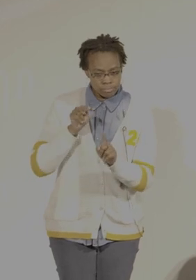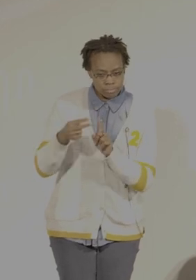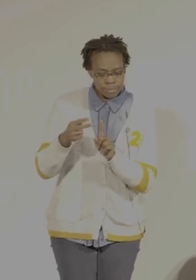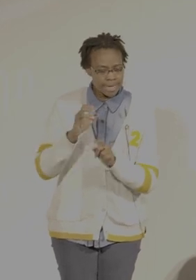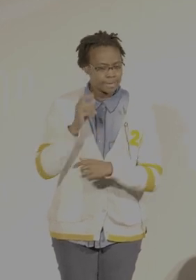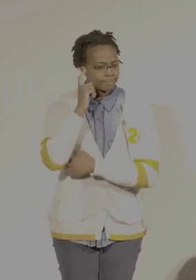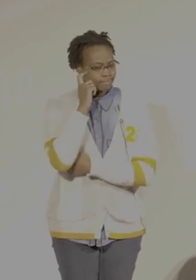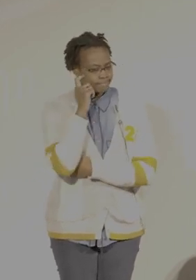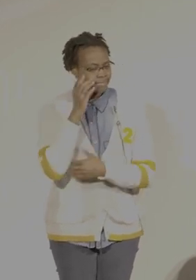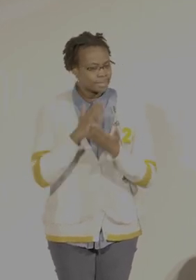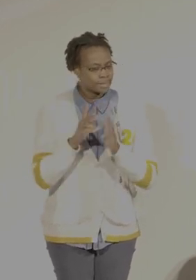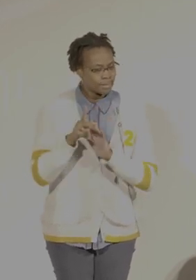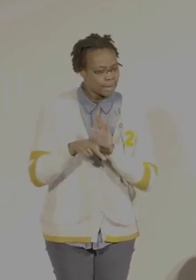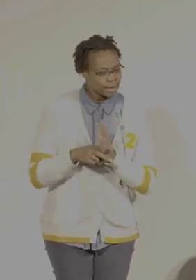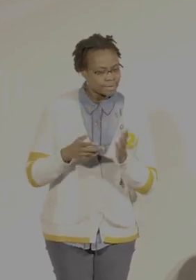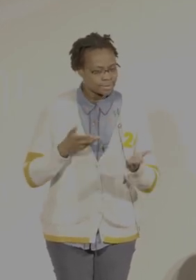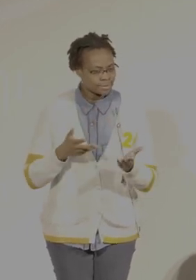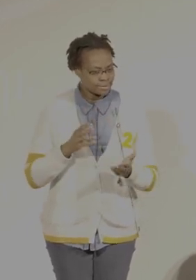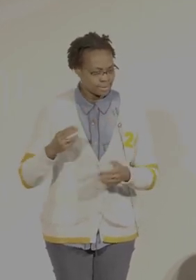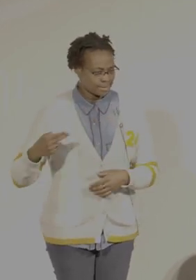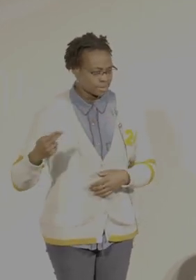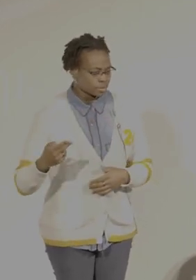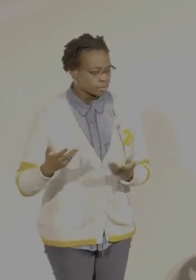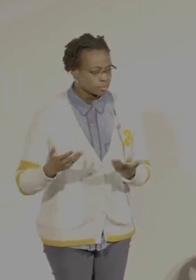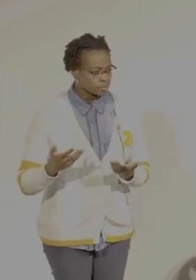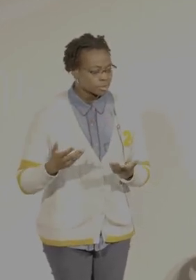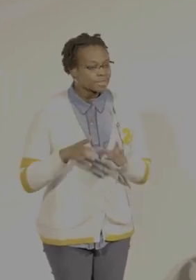of some of his policies and history whilst understanding